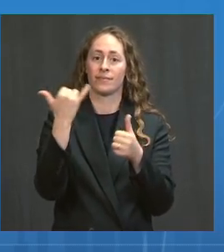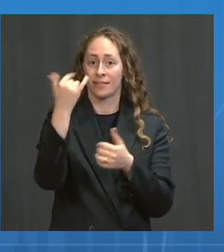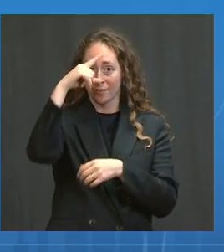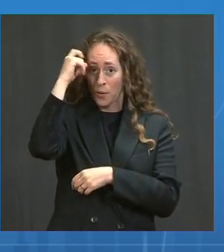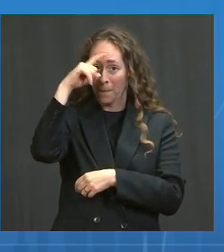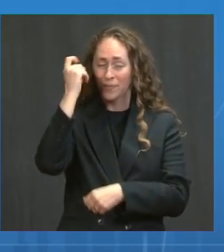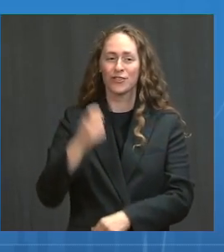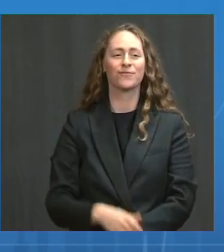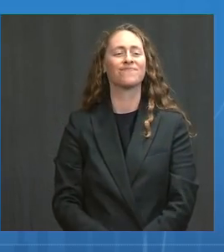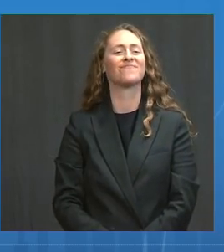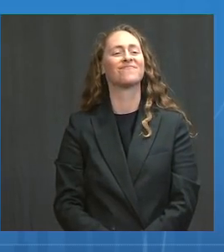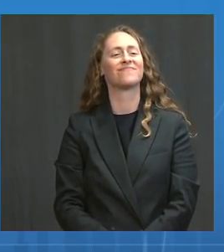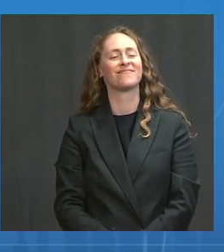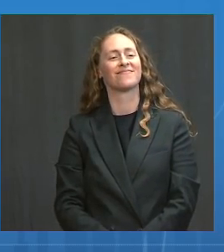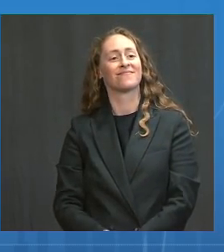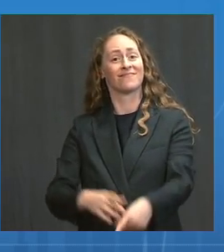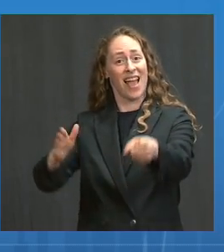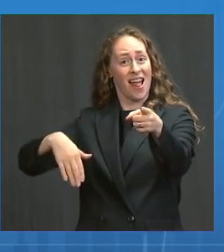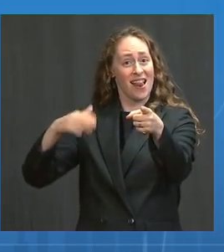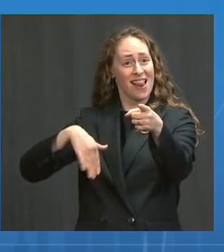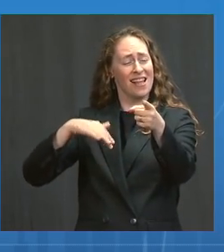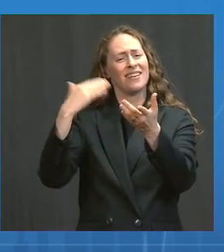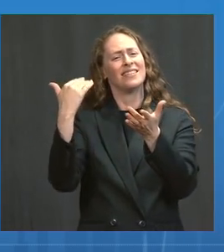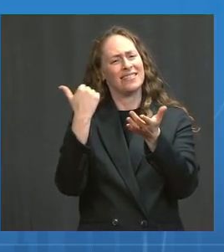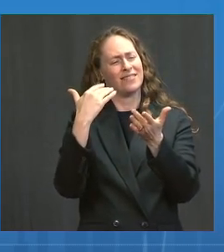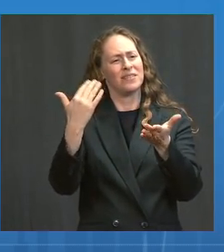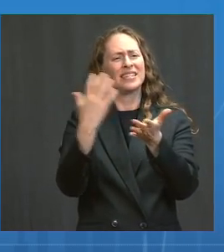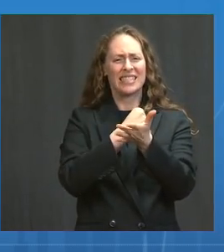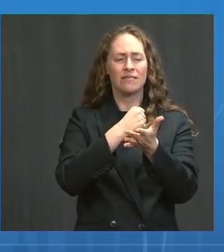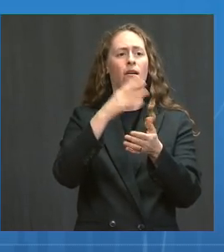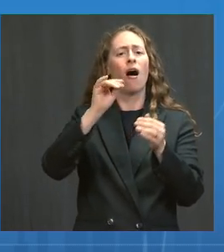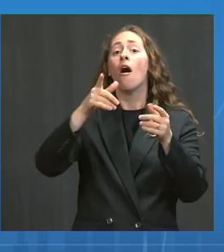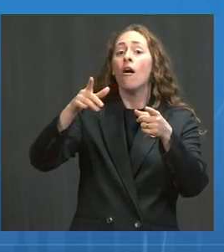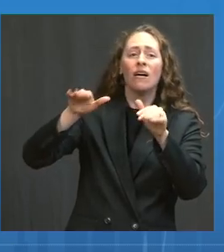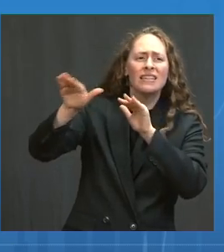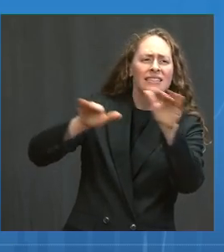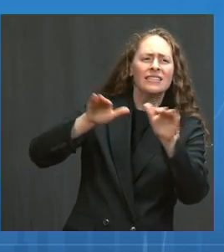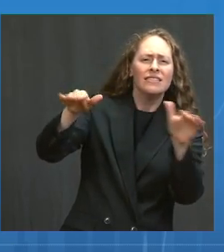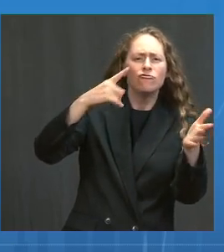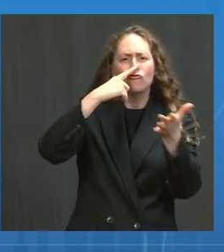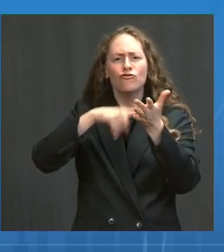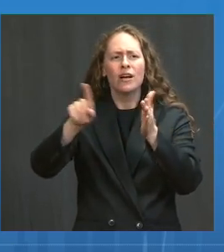who have not yet gotten their shot is only strengthened because of the spread of the Delta variant.